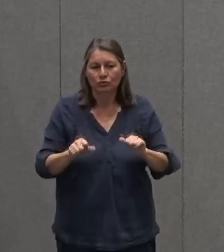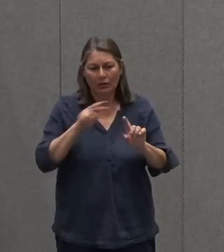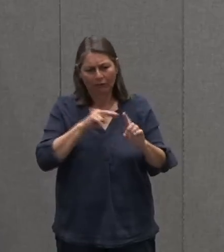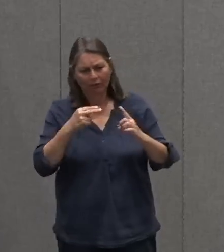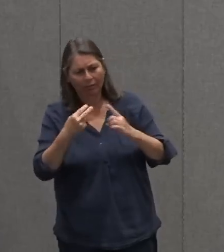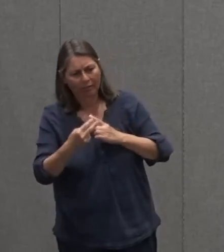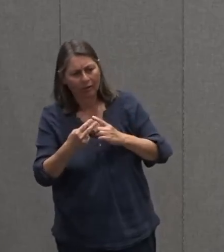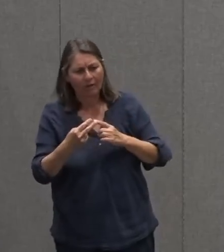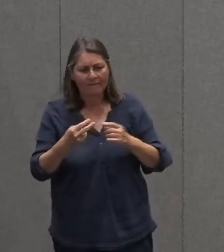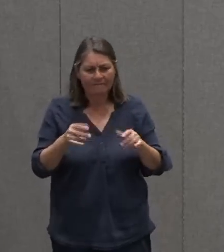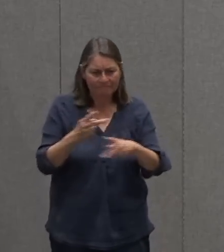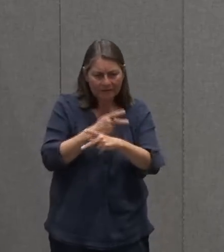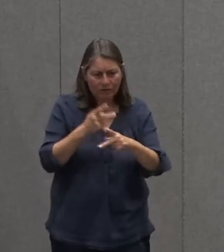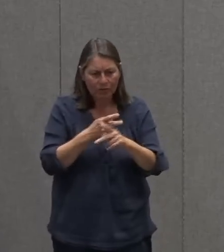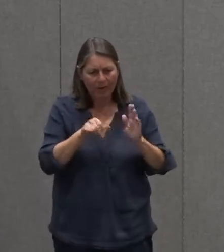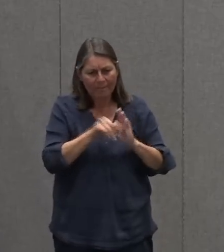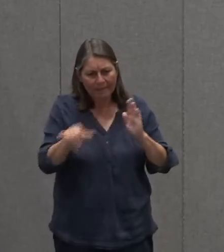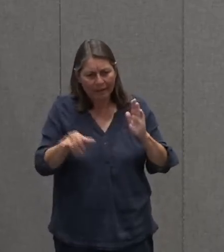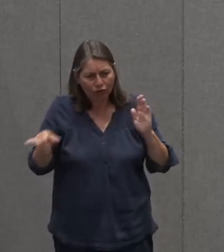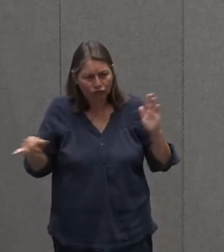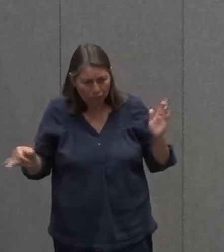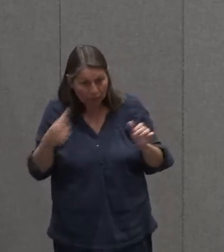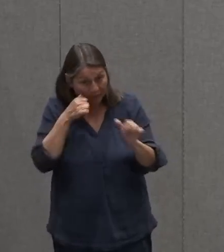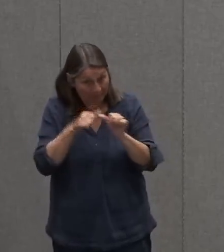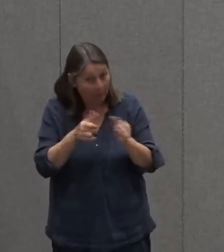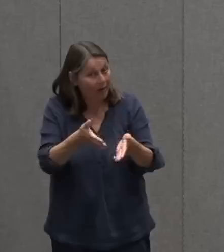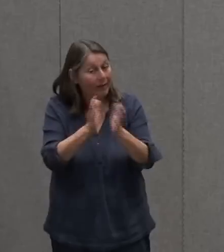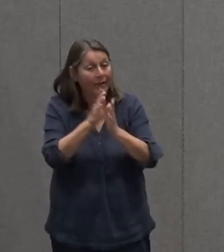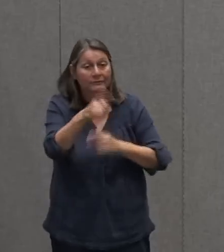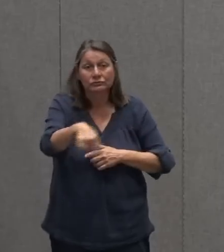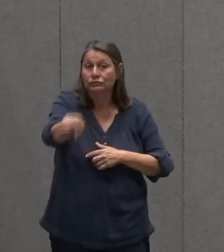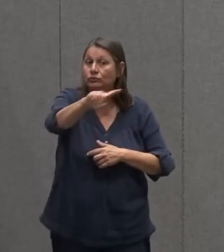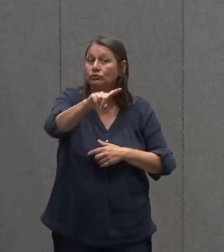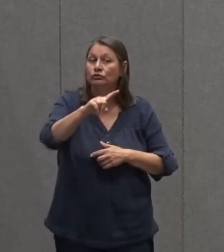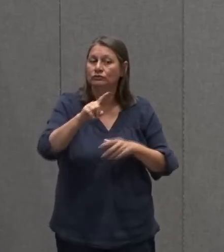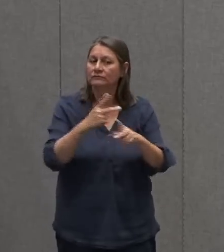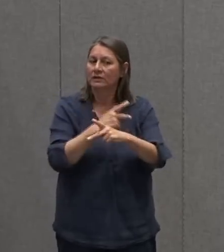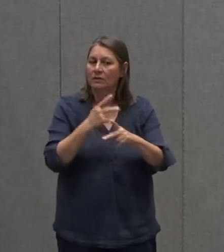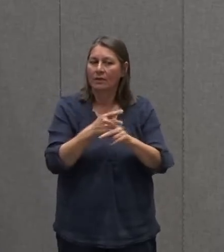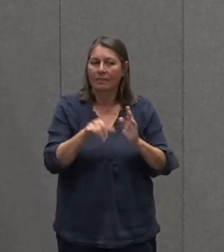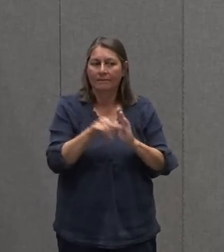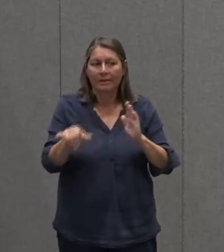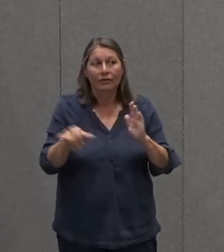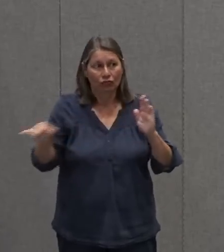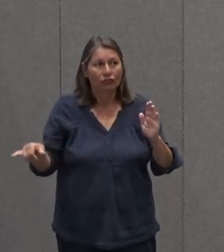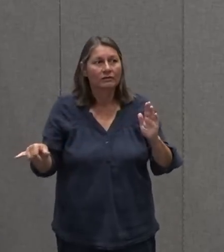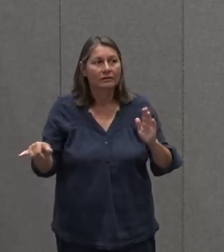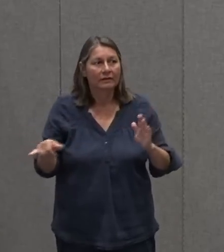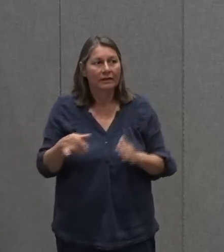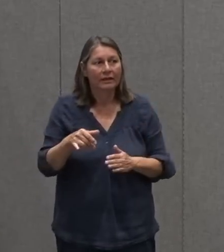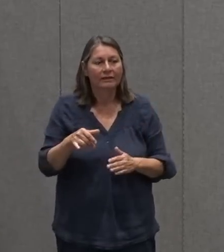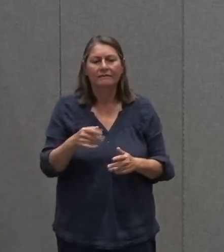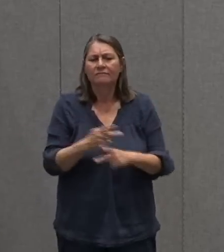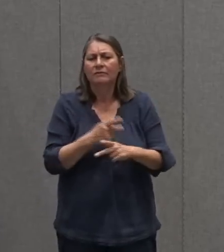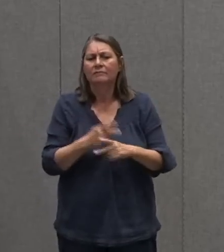Remember, I had asked you guys to start looking at that pattern and think about what is going on there.